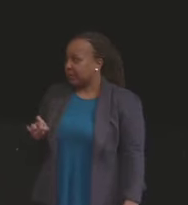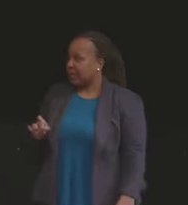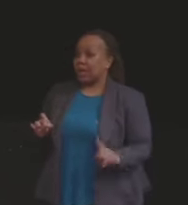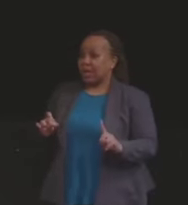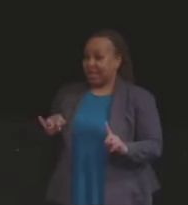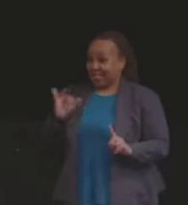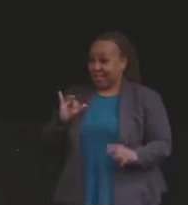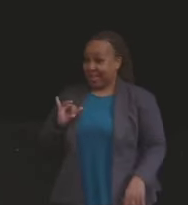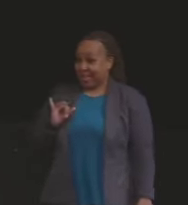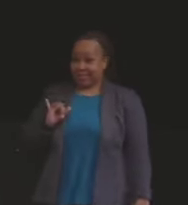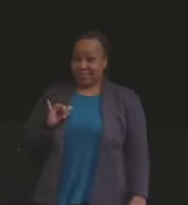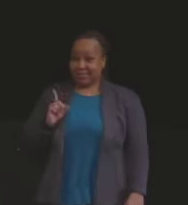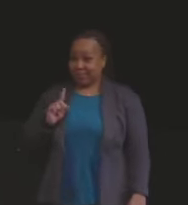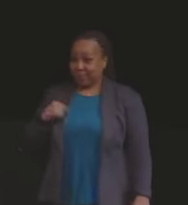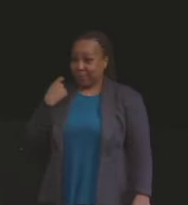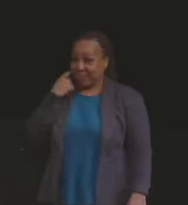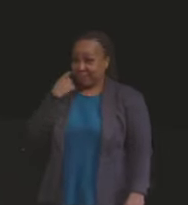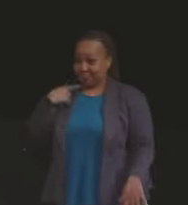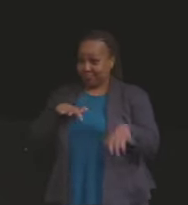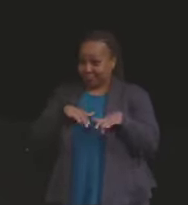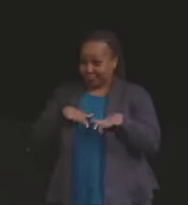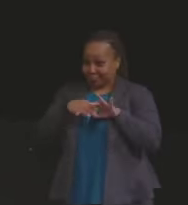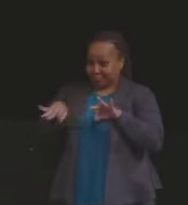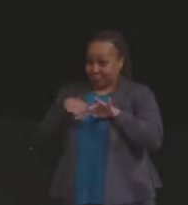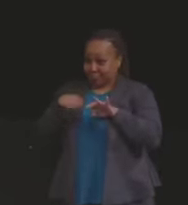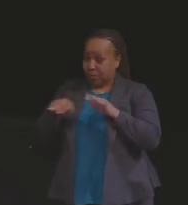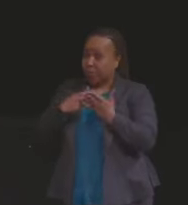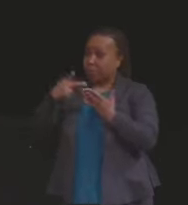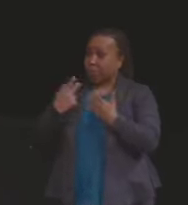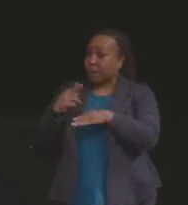A lot like what I was doing earlier, the program that I use, however,